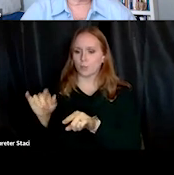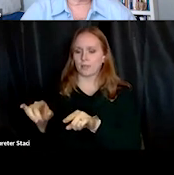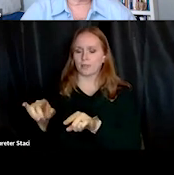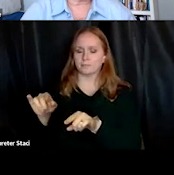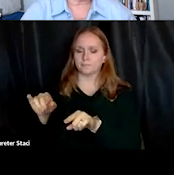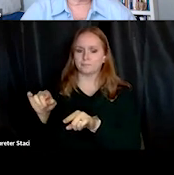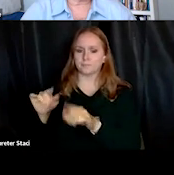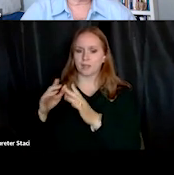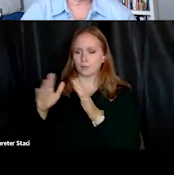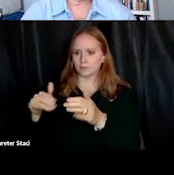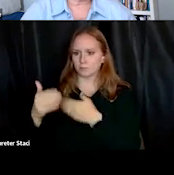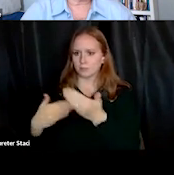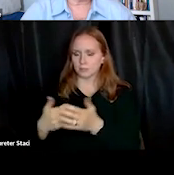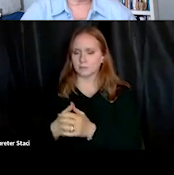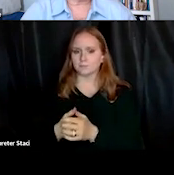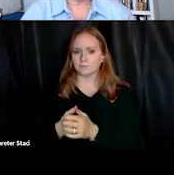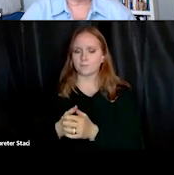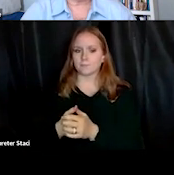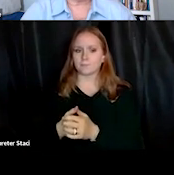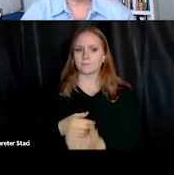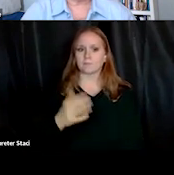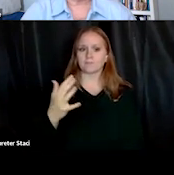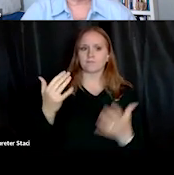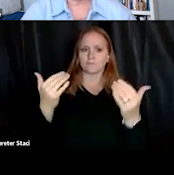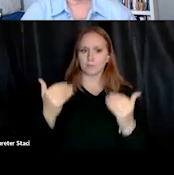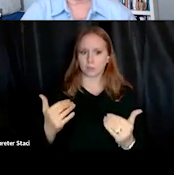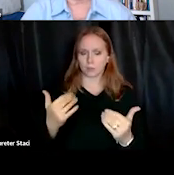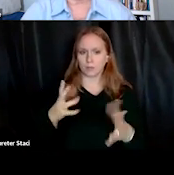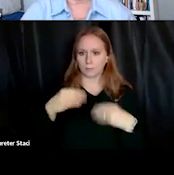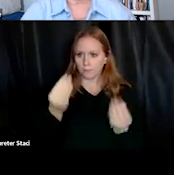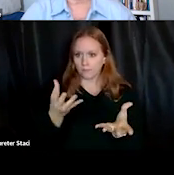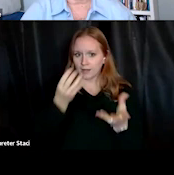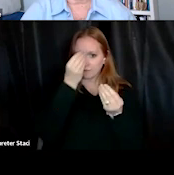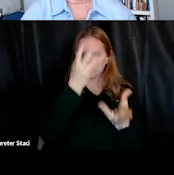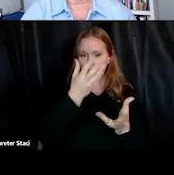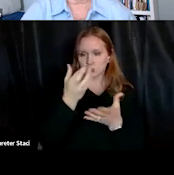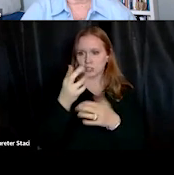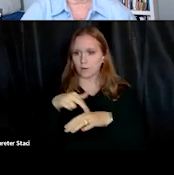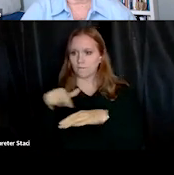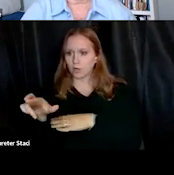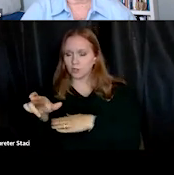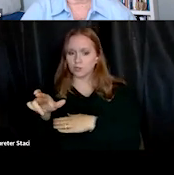We also offer information and referrals, for both clients that are seeking SOAR services,